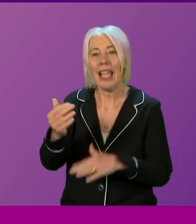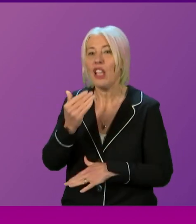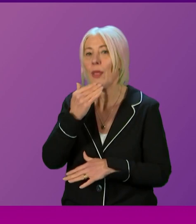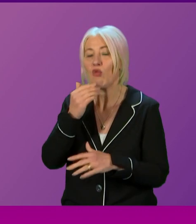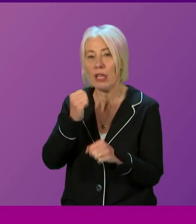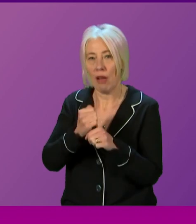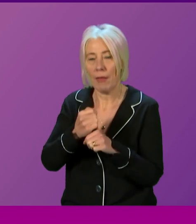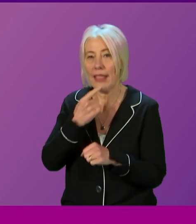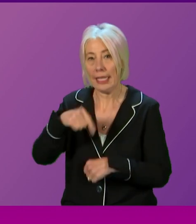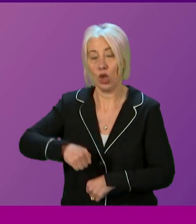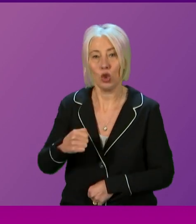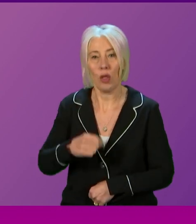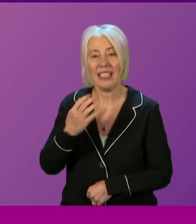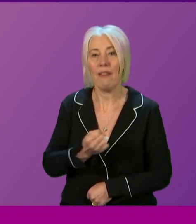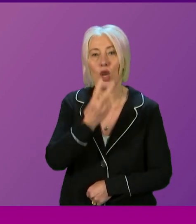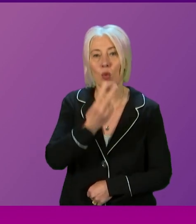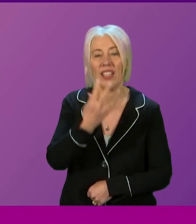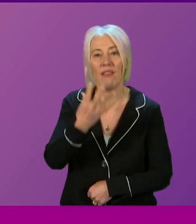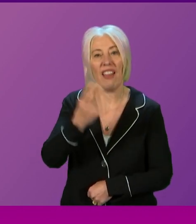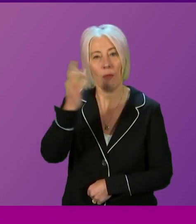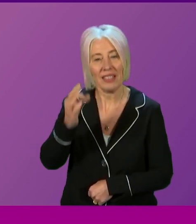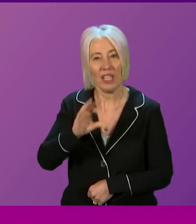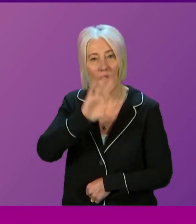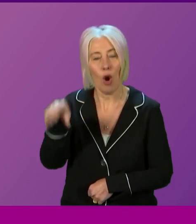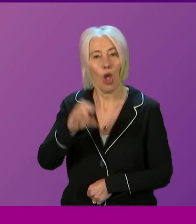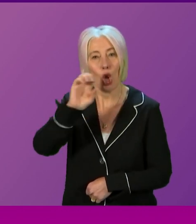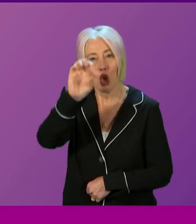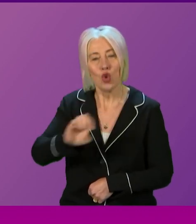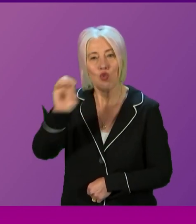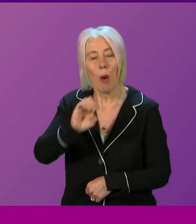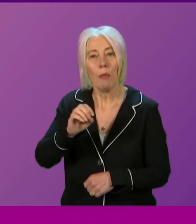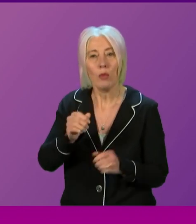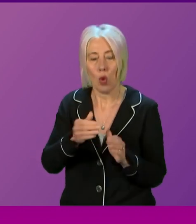claim that Scotland has 25 per cent of Europe’s potential offshore wind resource.